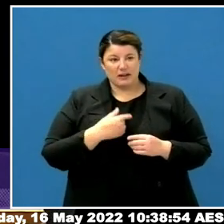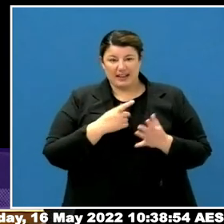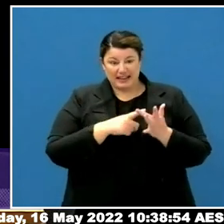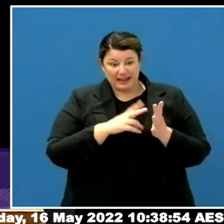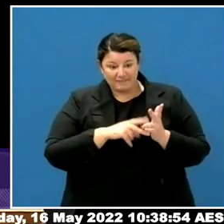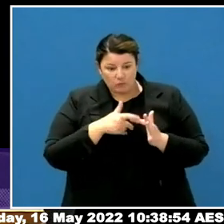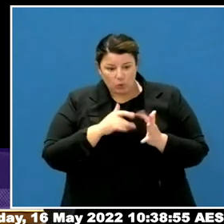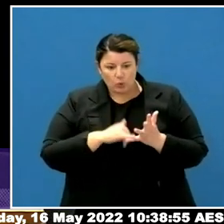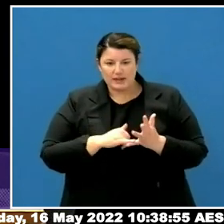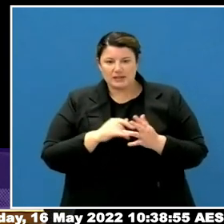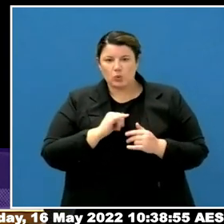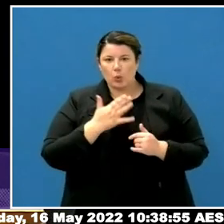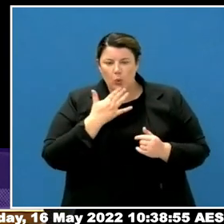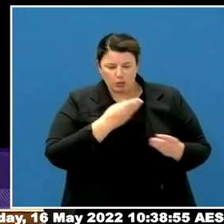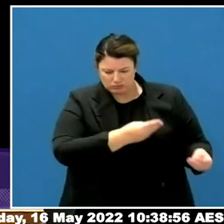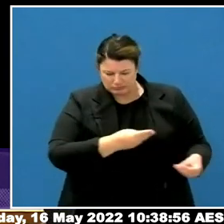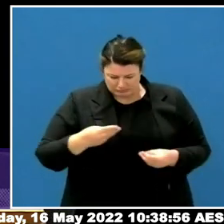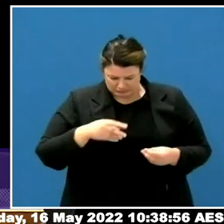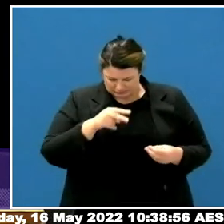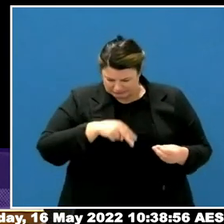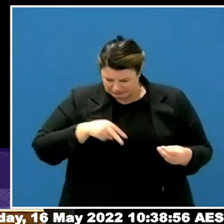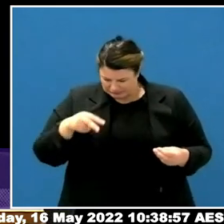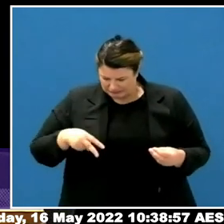day program services and transportation.